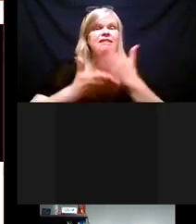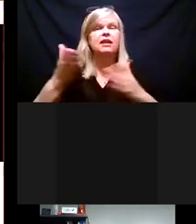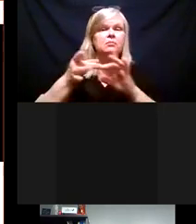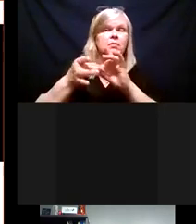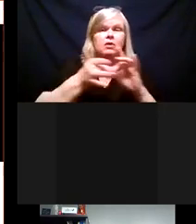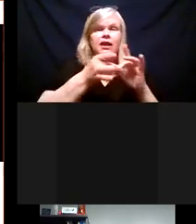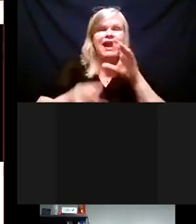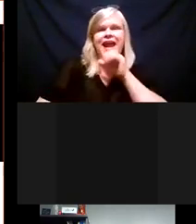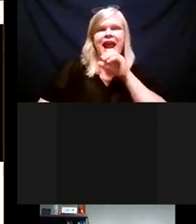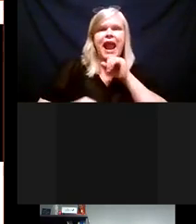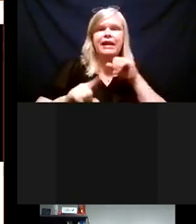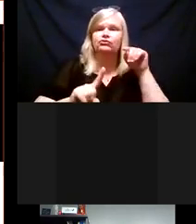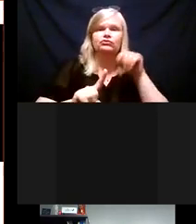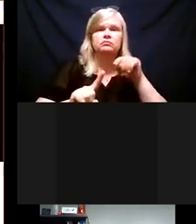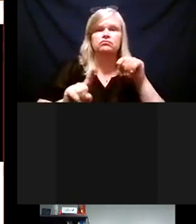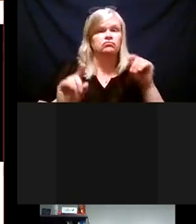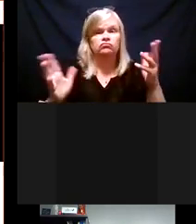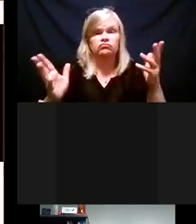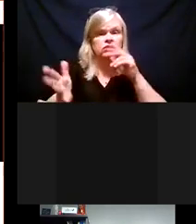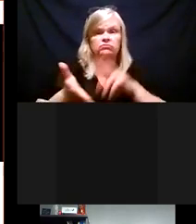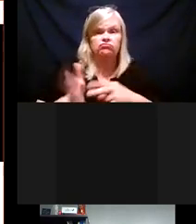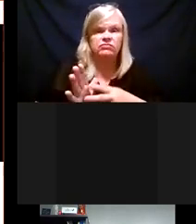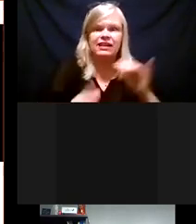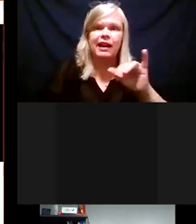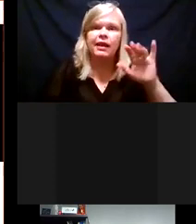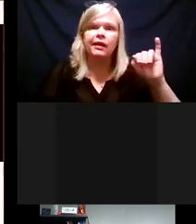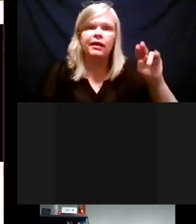IRRELEVANT. SO INCEST, IT'S NOT GOING TO